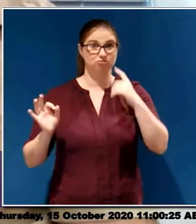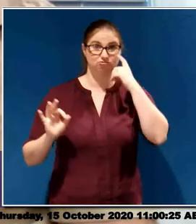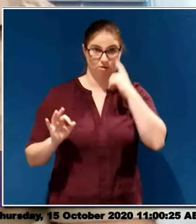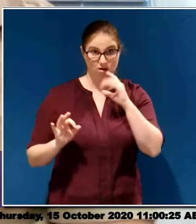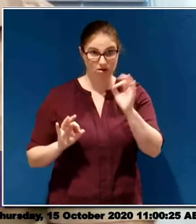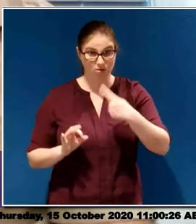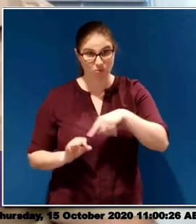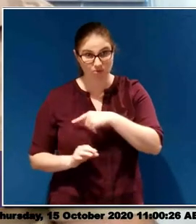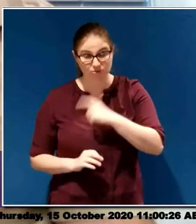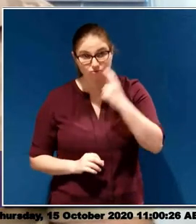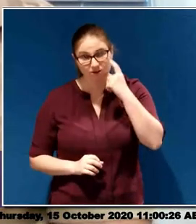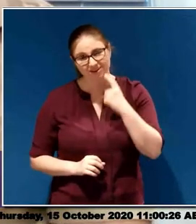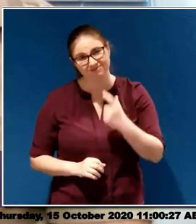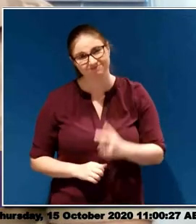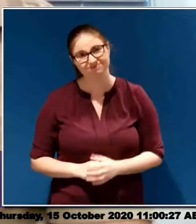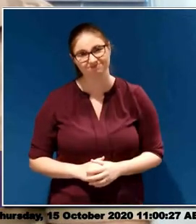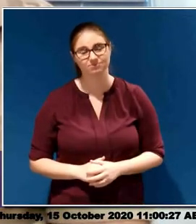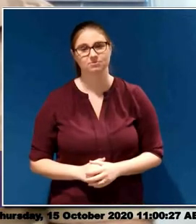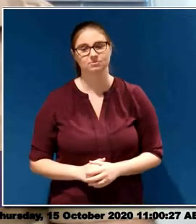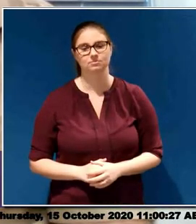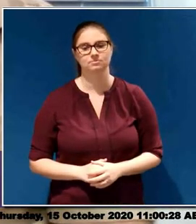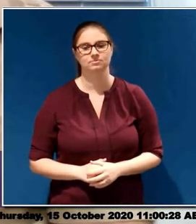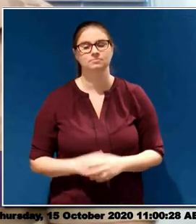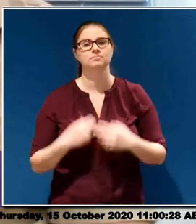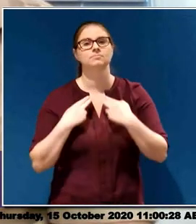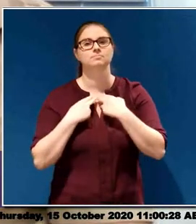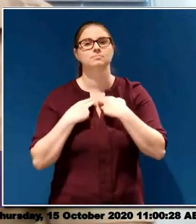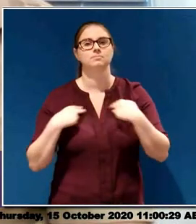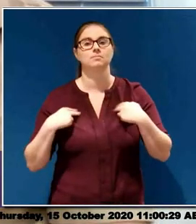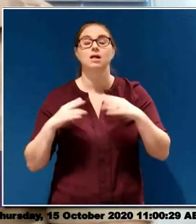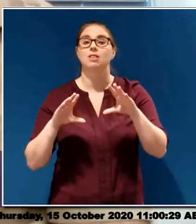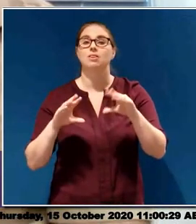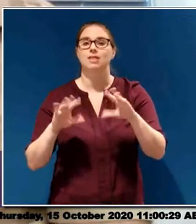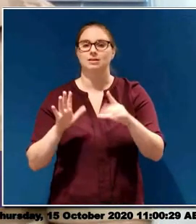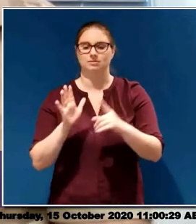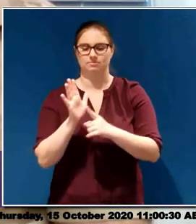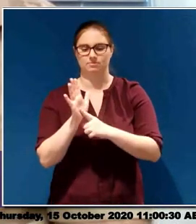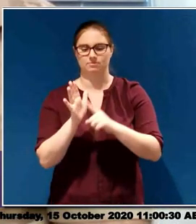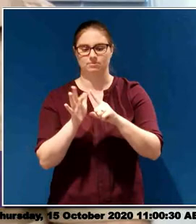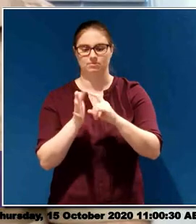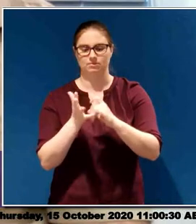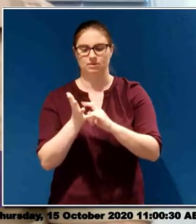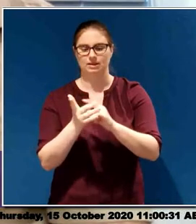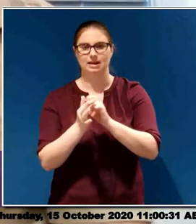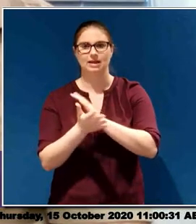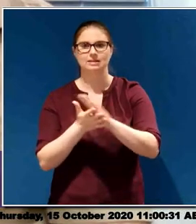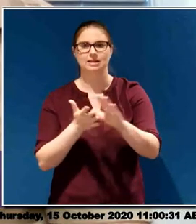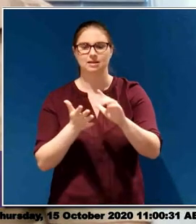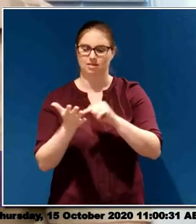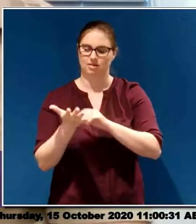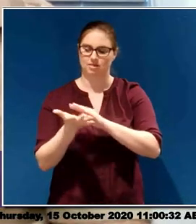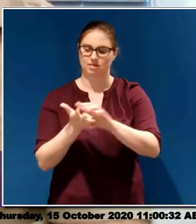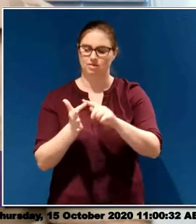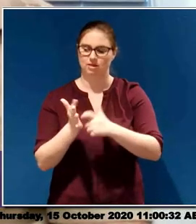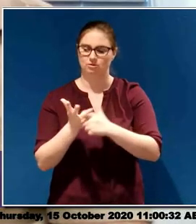Then Lesley Theodore gave you a suggestion about a new primary school that you followed, and how did that go, what was that school like for Jack?